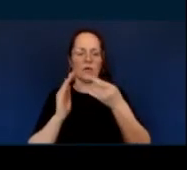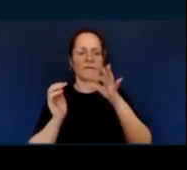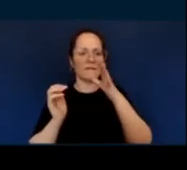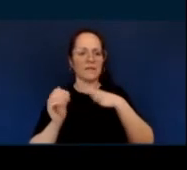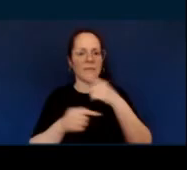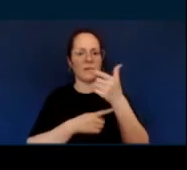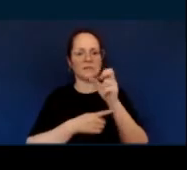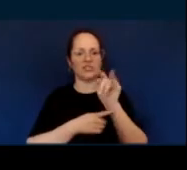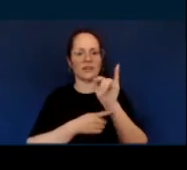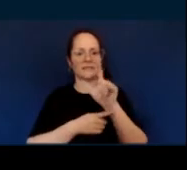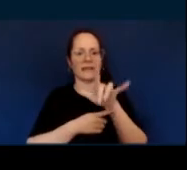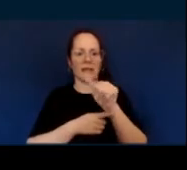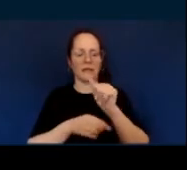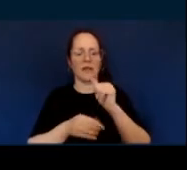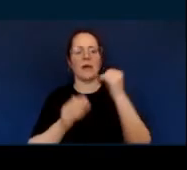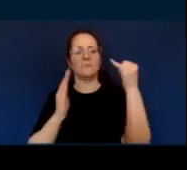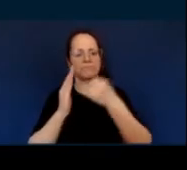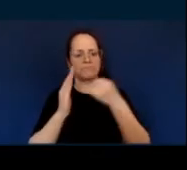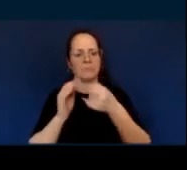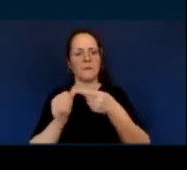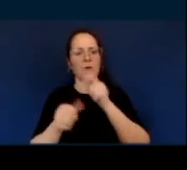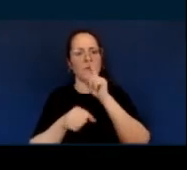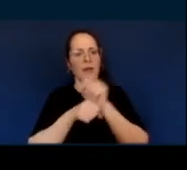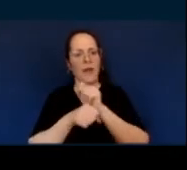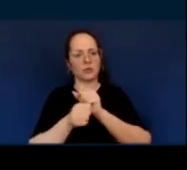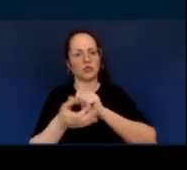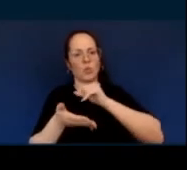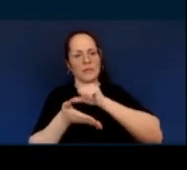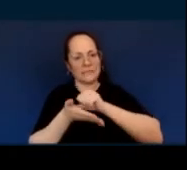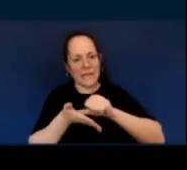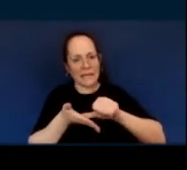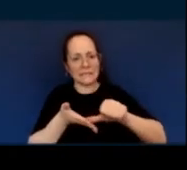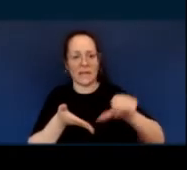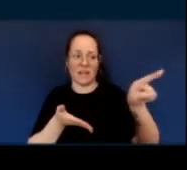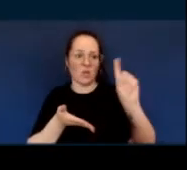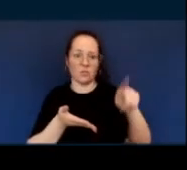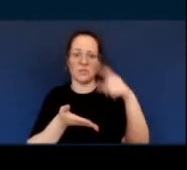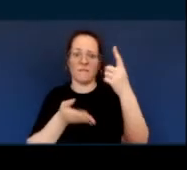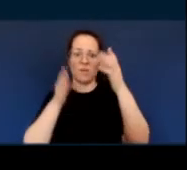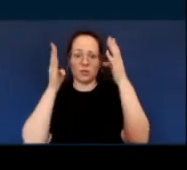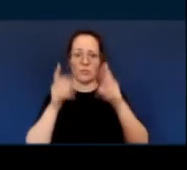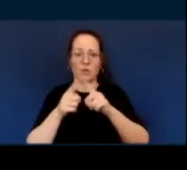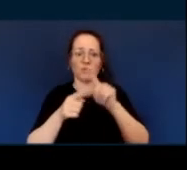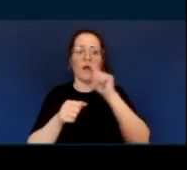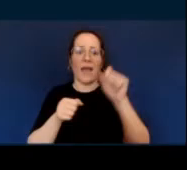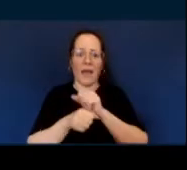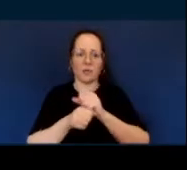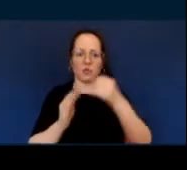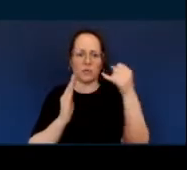DISSECTION AND HE WAS THE FIRST PERSON TO CORRECTLY DRAW THE URTERRINE ARTERY AND THE VASCULAR SYSTEM OF THE CERVIX AND VAGINA.